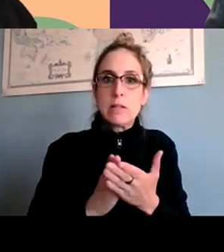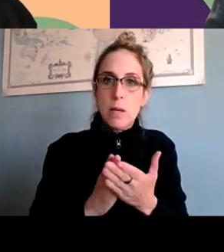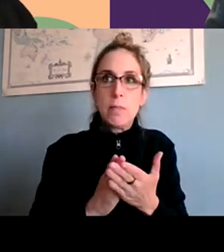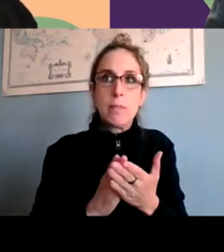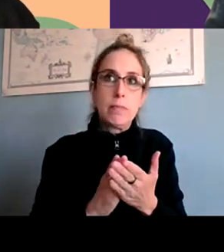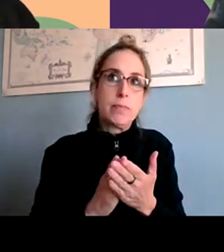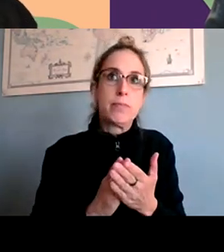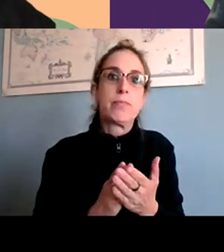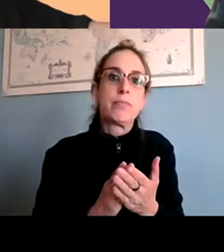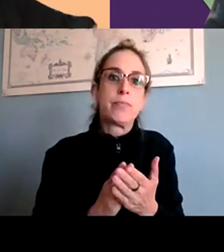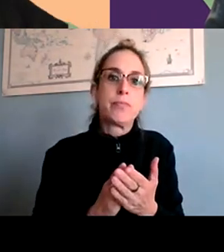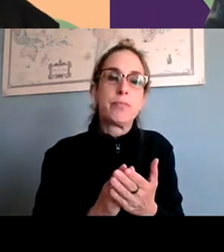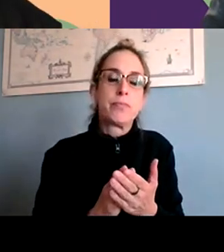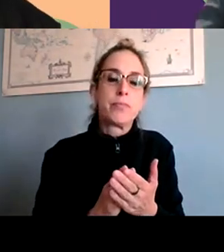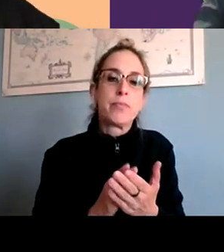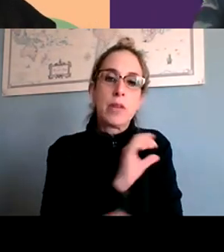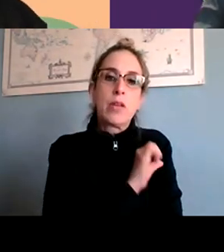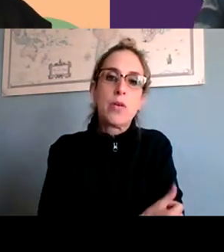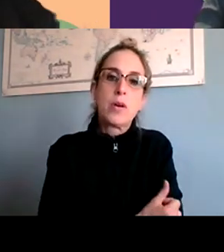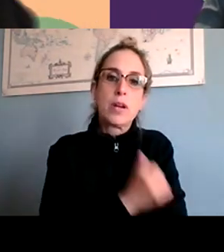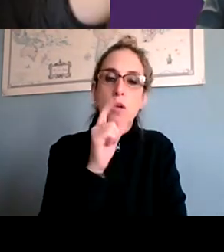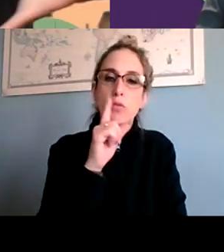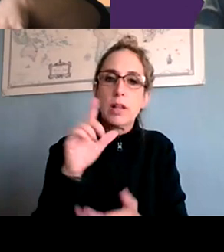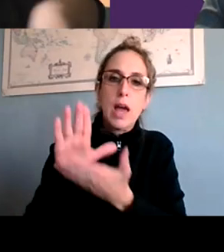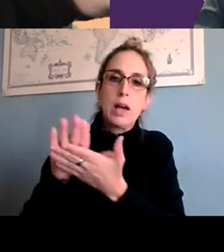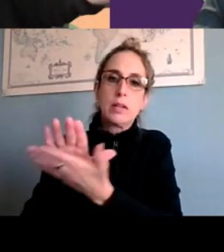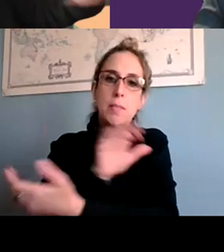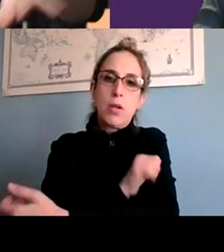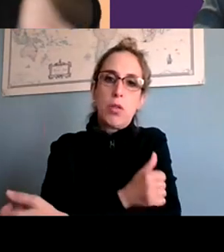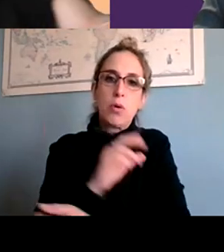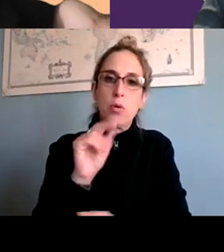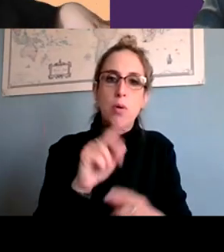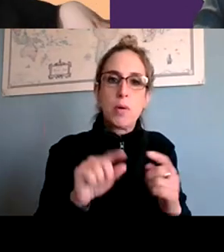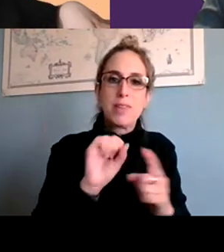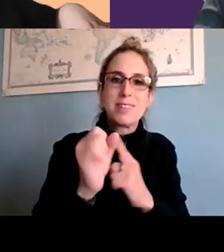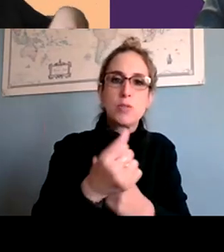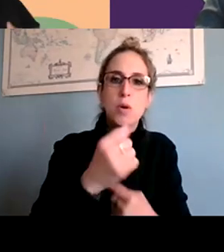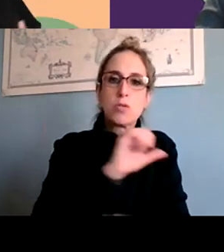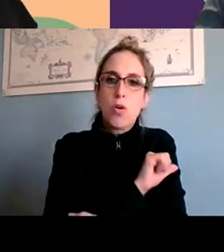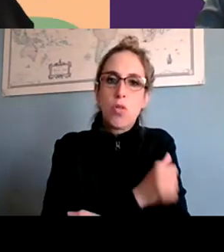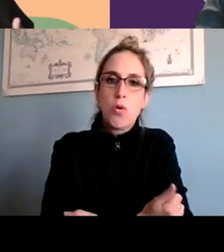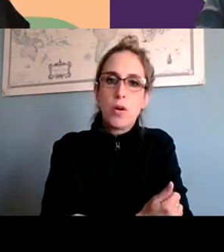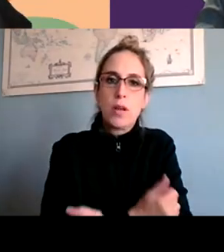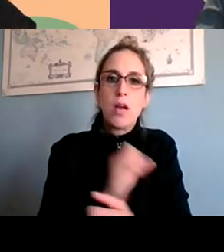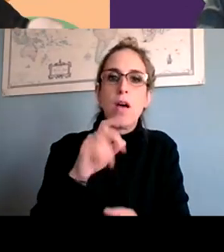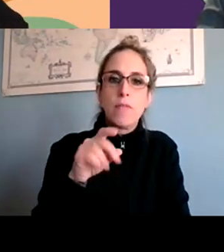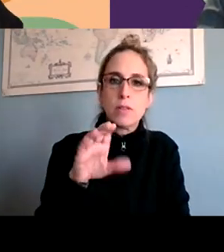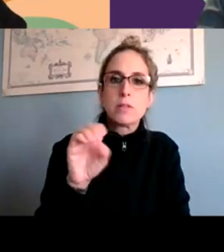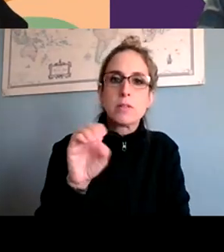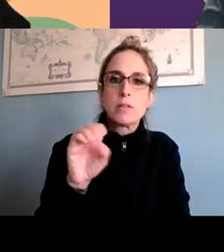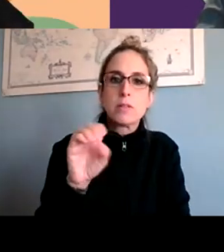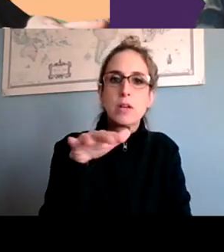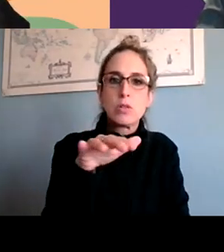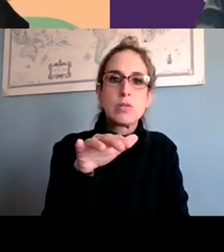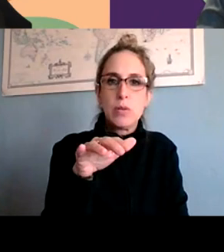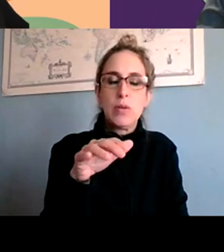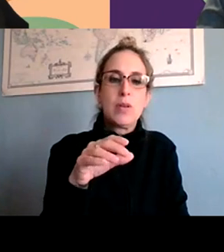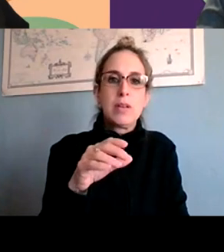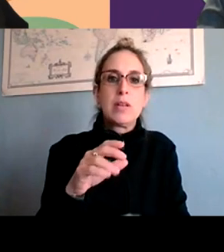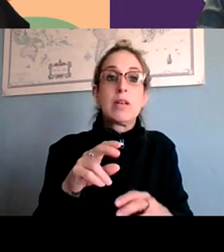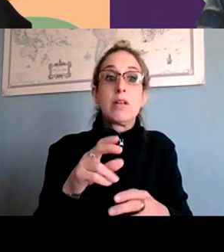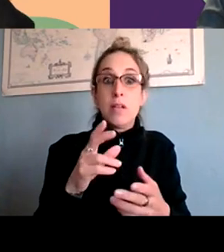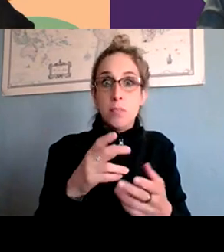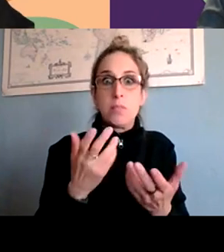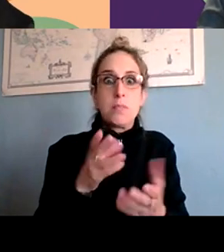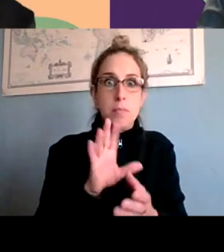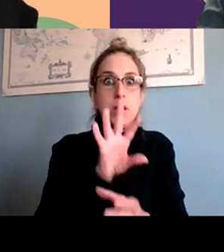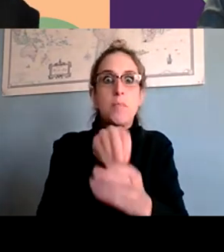Kyle Livie (he/him/his): The authority nothing necessarily the academic authority, but the the situational authority of the space to and being vulnerable and sitting in the circle being in the space in the same place as students.